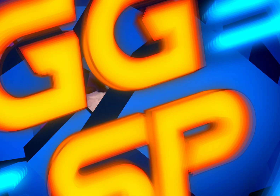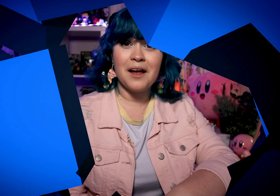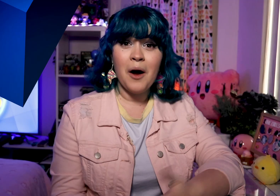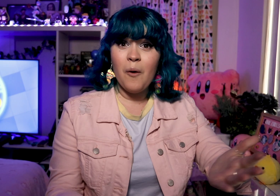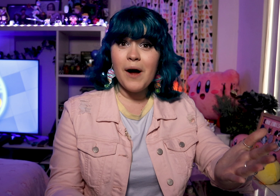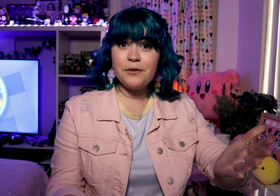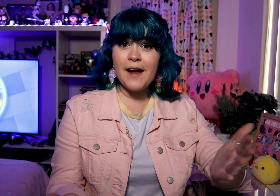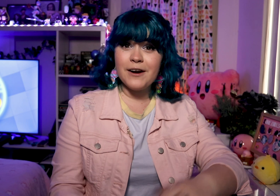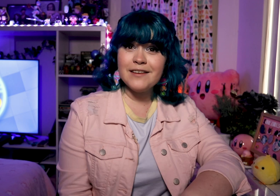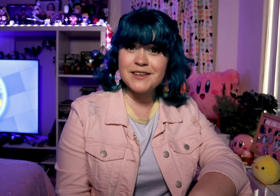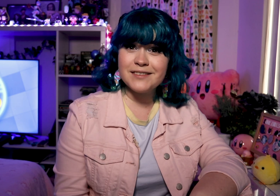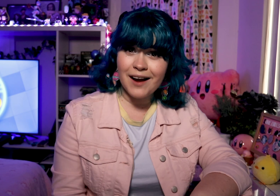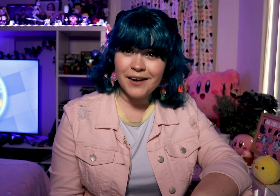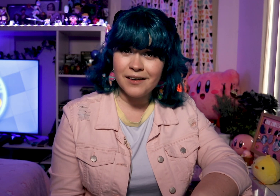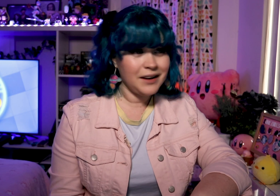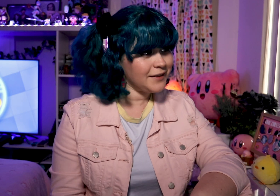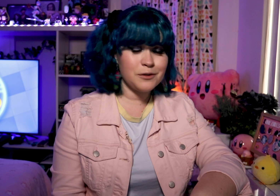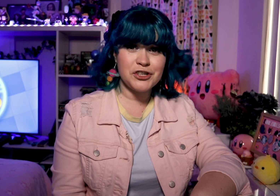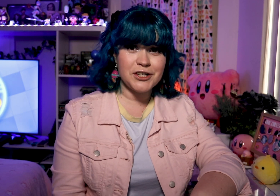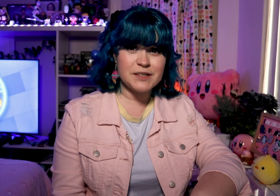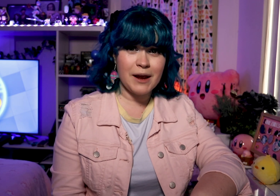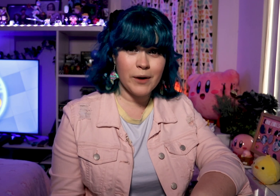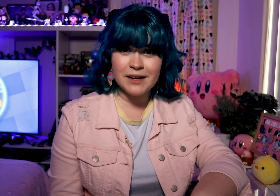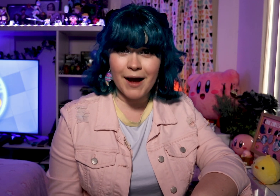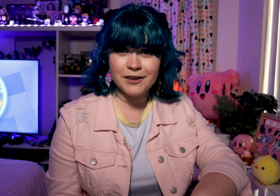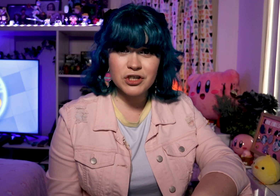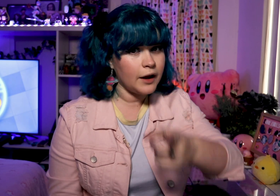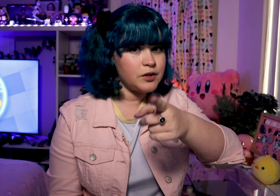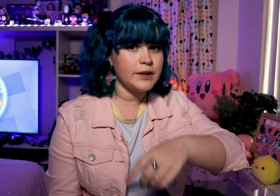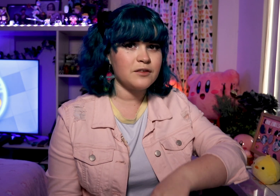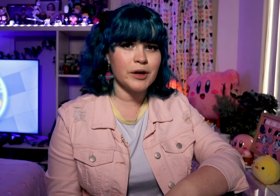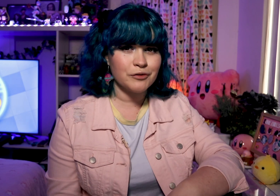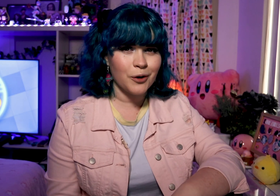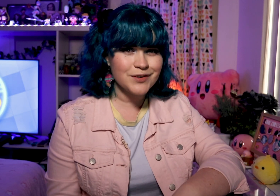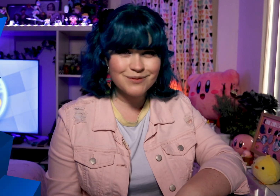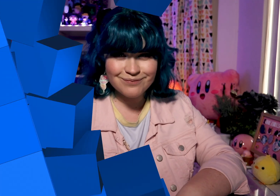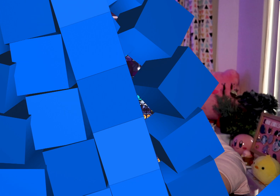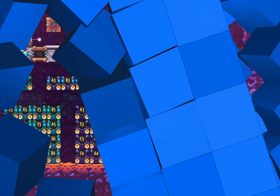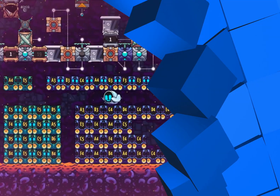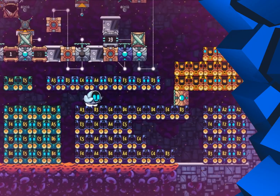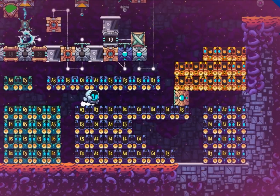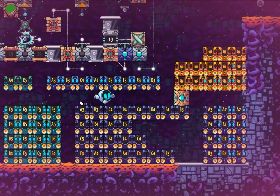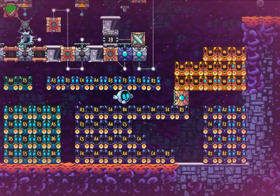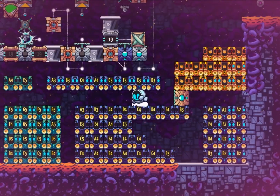Well, there it is. You're done! That's all the GGSP we can manage. Until next week, of course, where we'll be reviewing